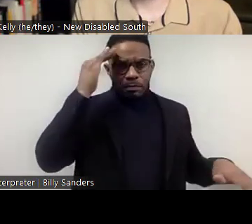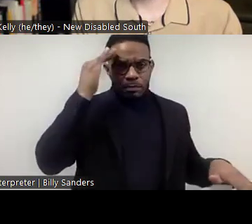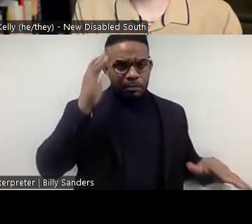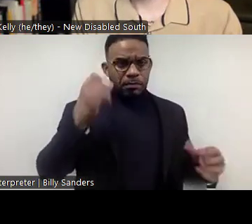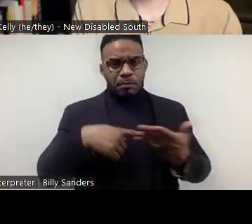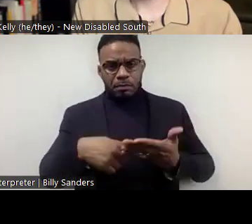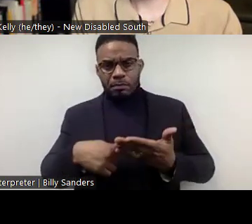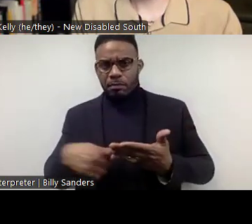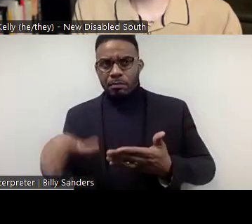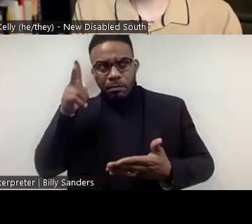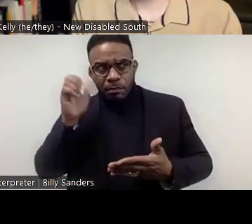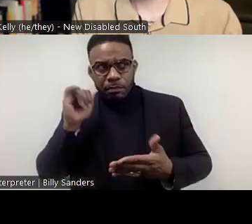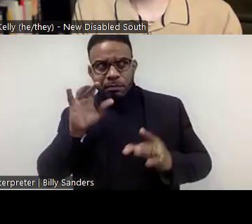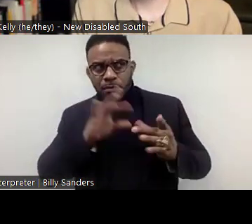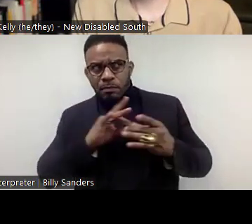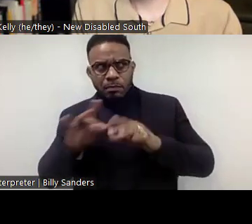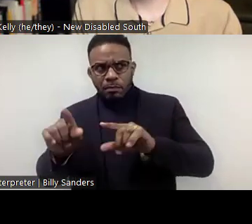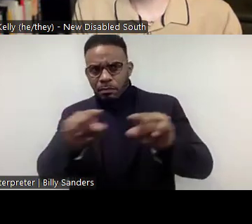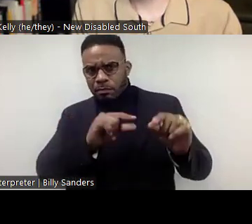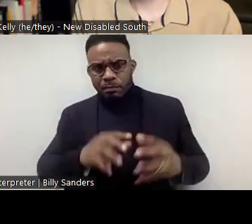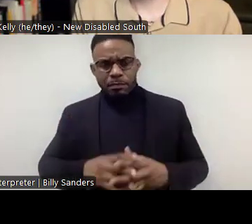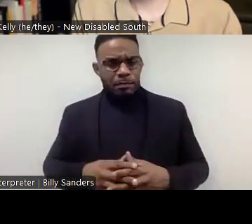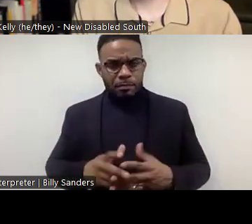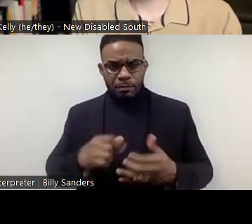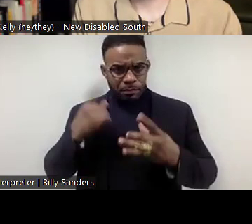just sharing a post in order to increase discussion. They